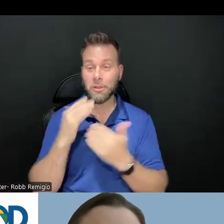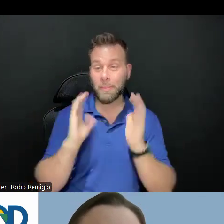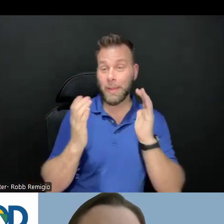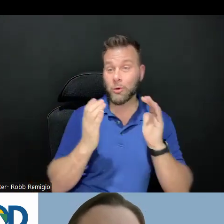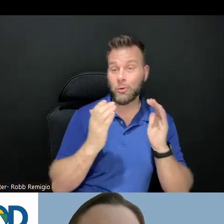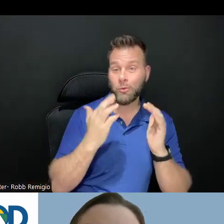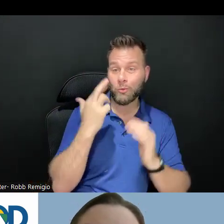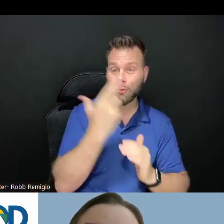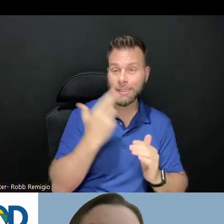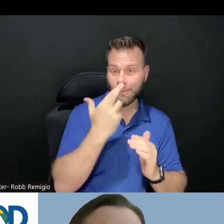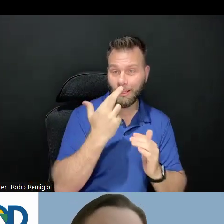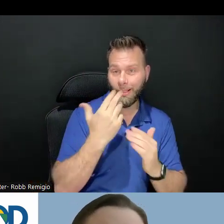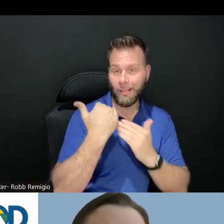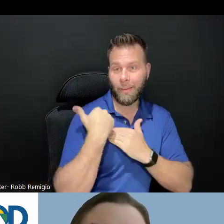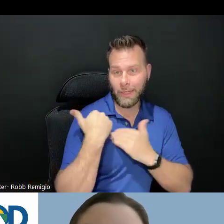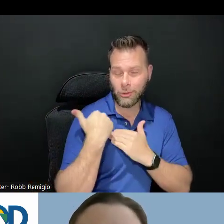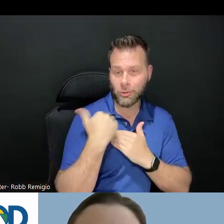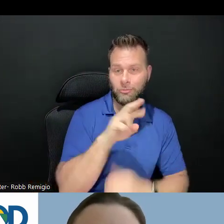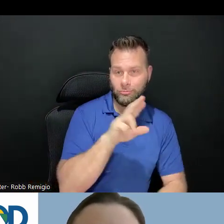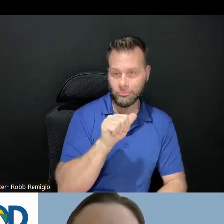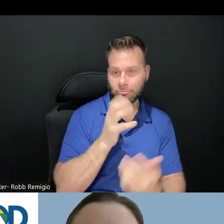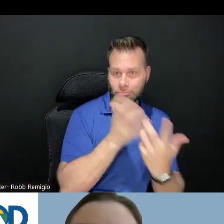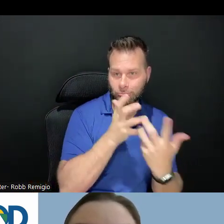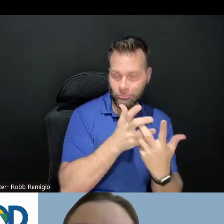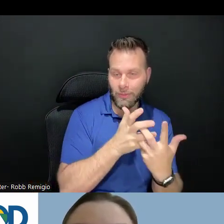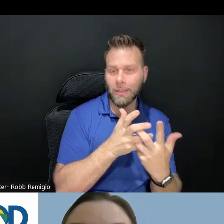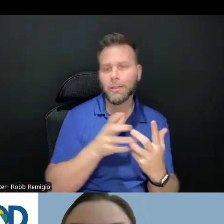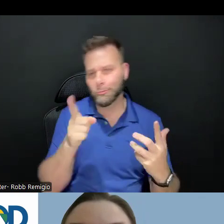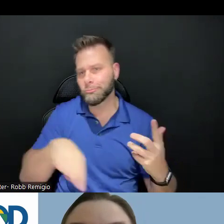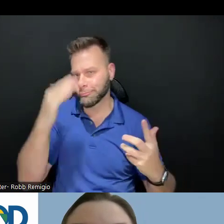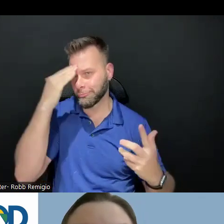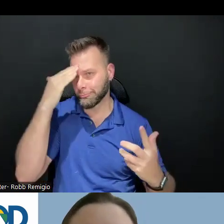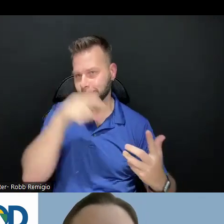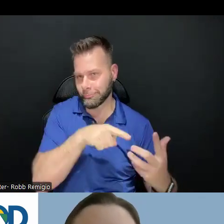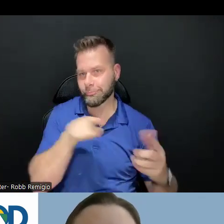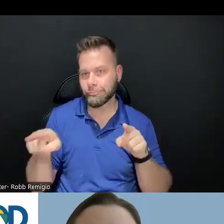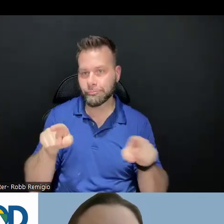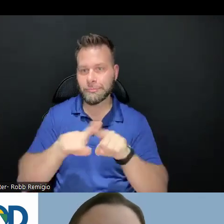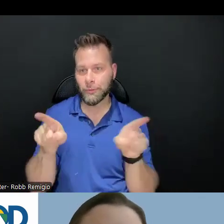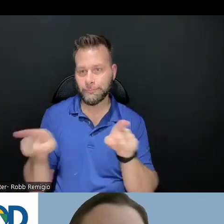Finally effective communication is a distinct obligation. Which you're probably all